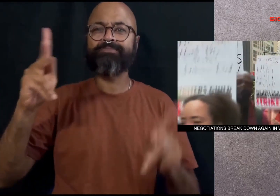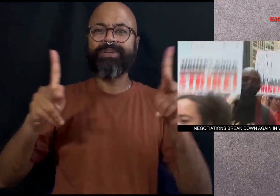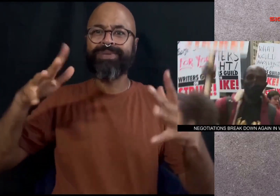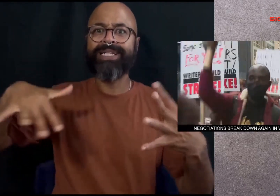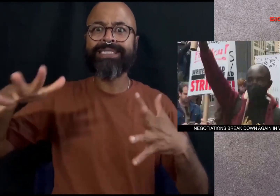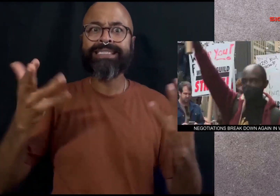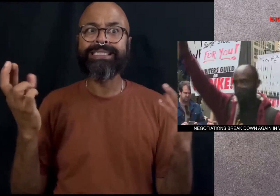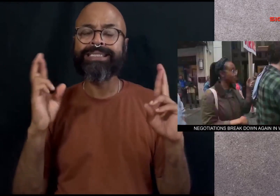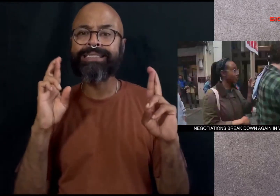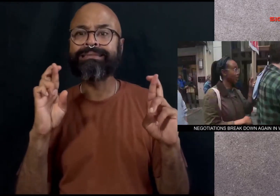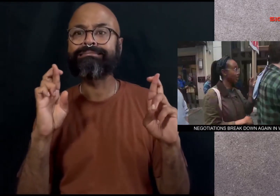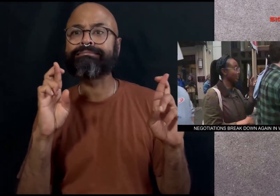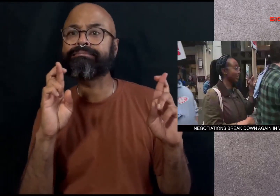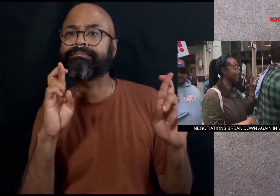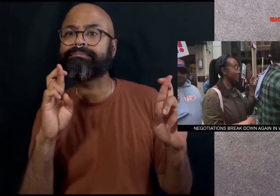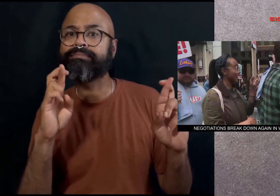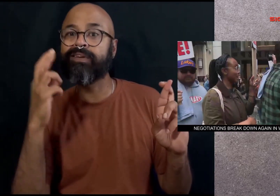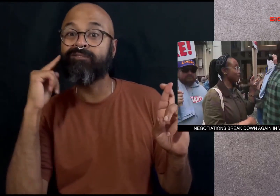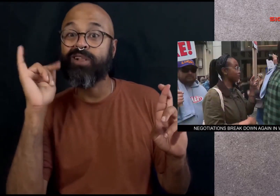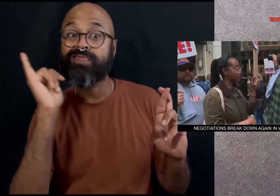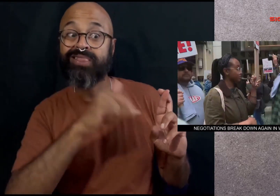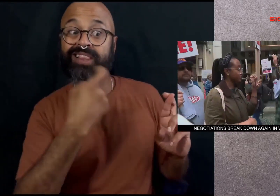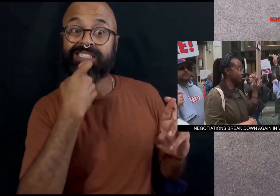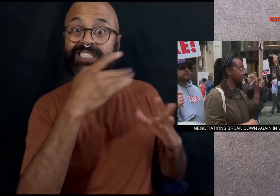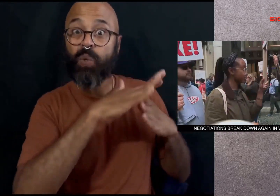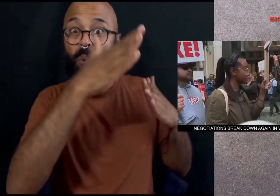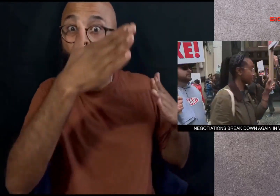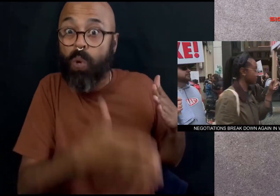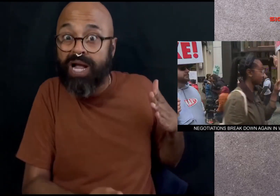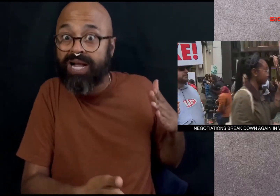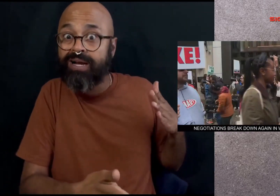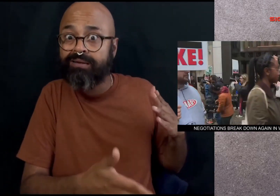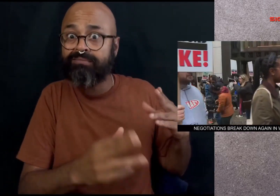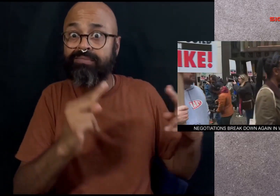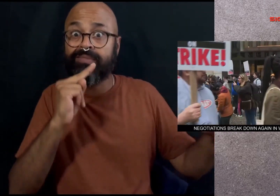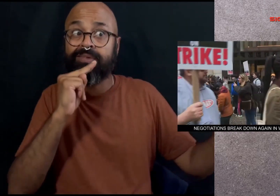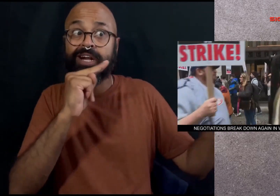Entertainment fans were keeping their fingers crossed that this weekend's